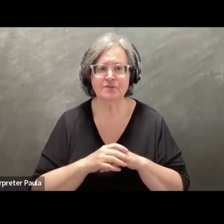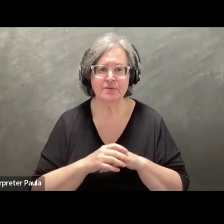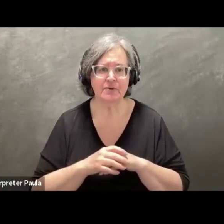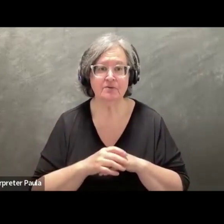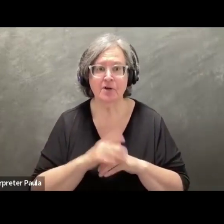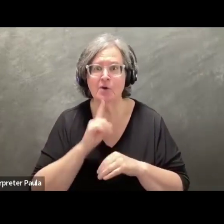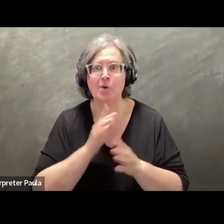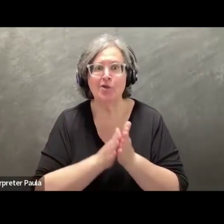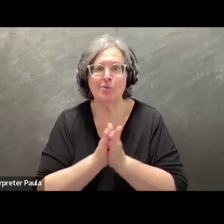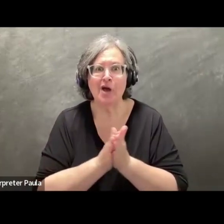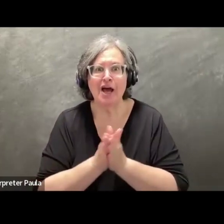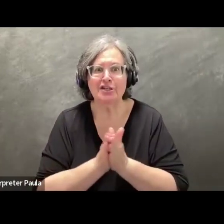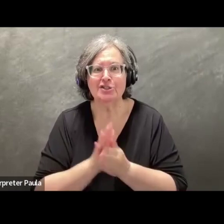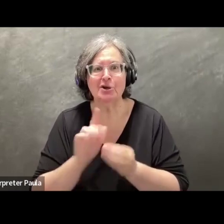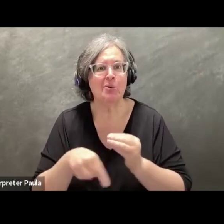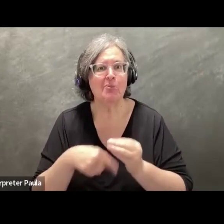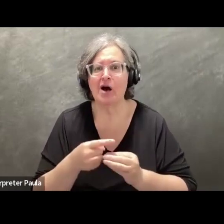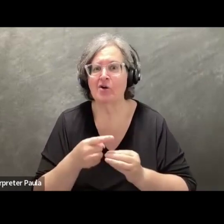passionate about advocacy and passionate about helping people,